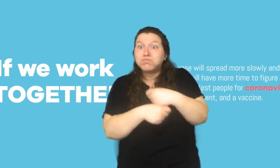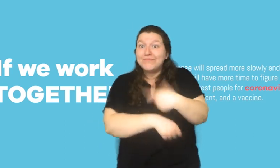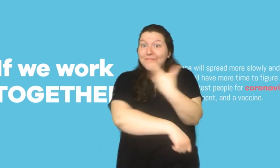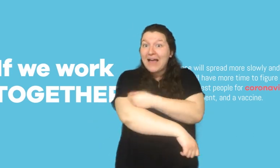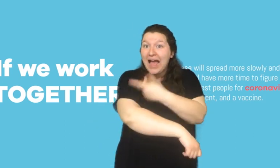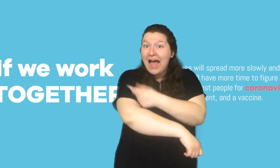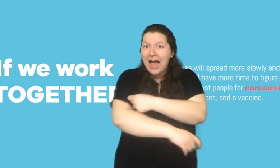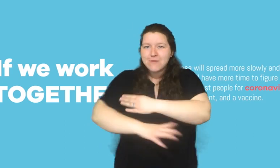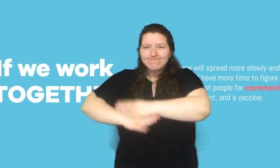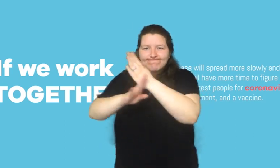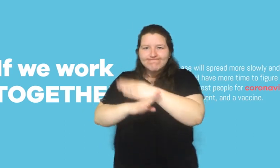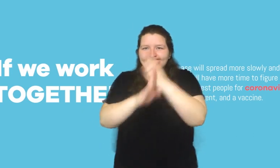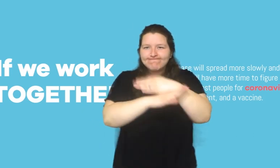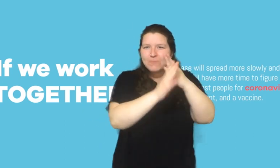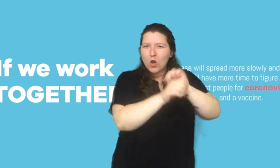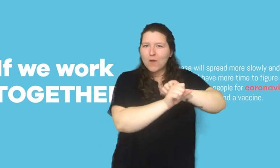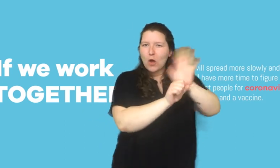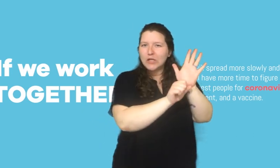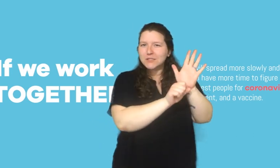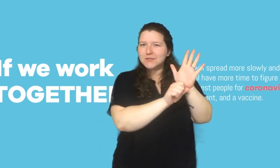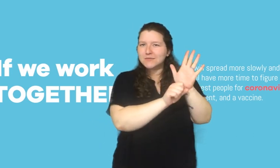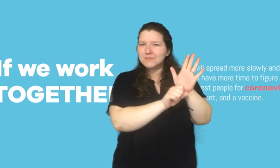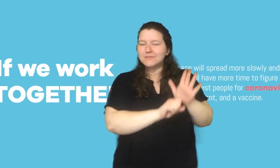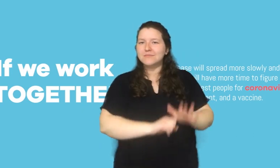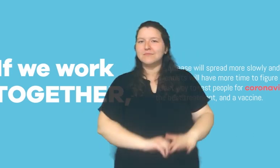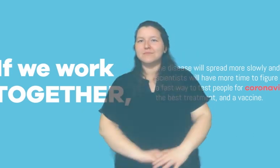the best treatment, and a vaccine.